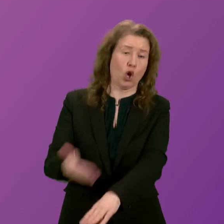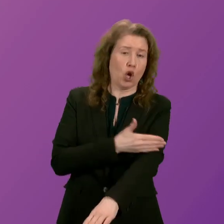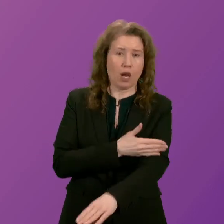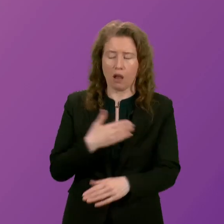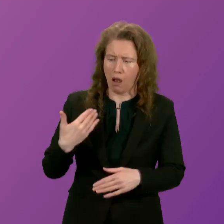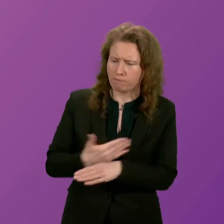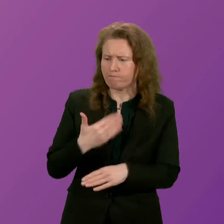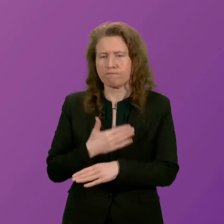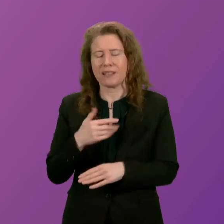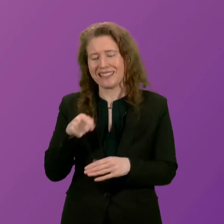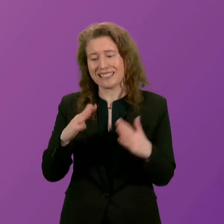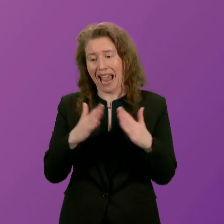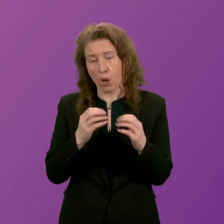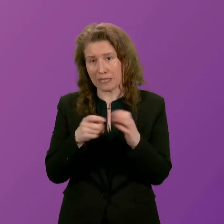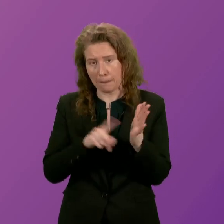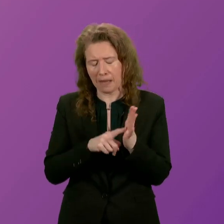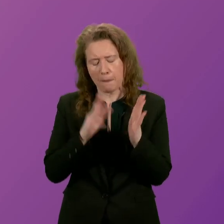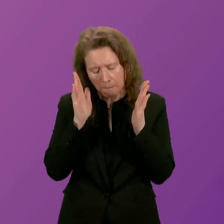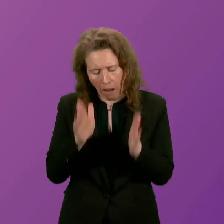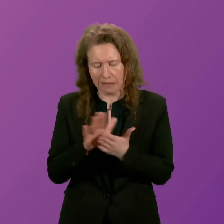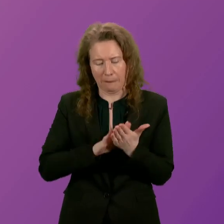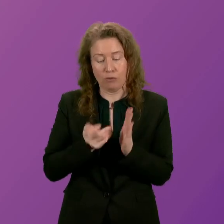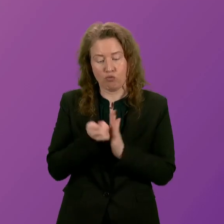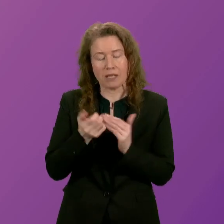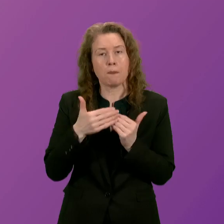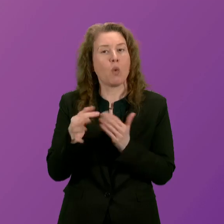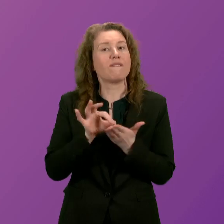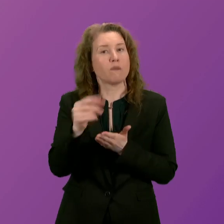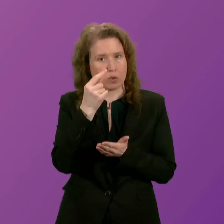The Housing Bill must make rent more affordable, and it will need to be strengthened if it is